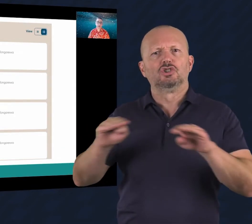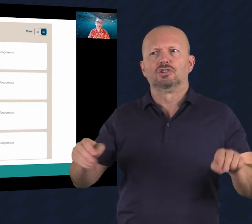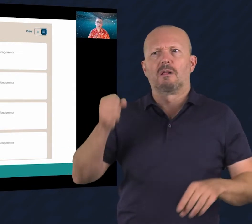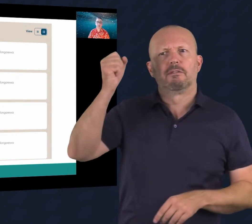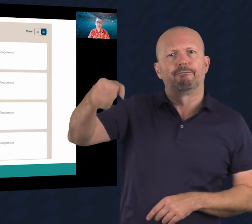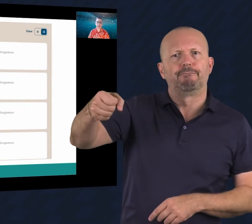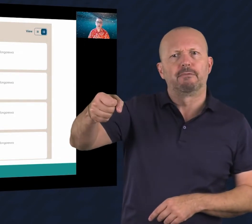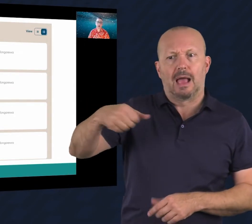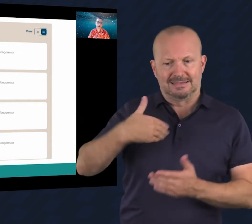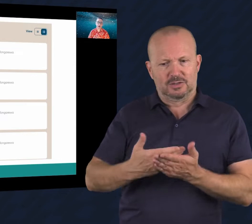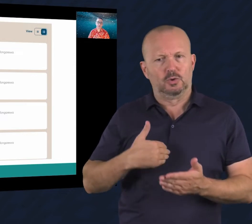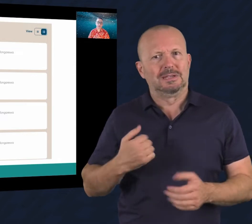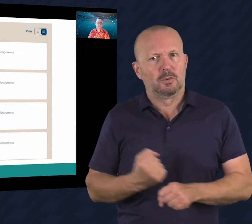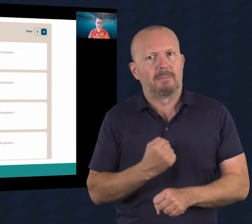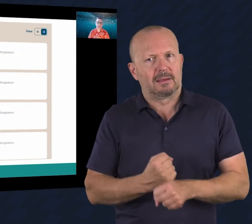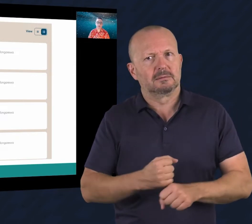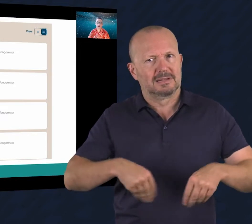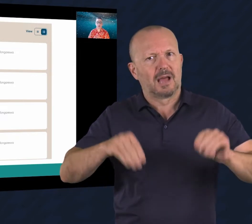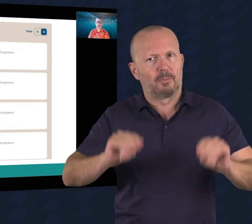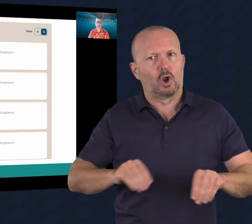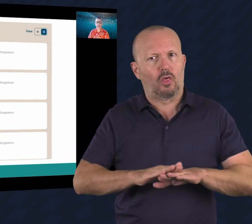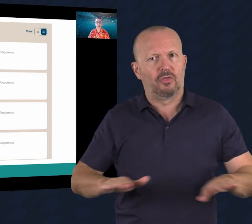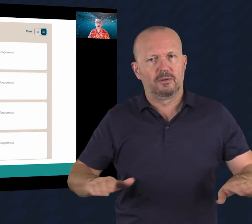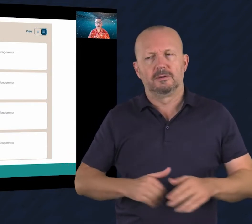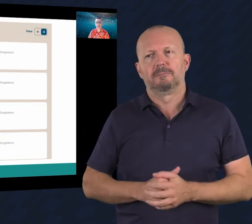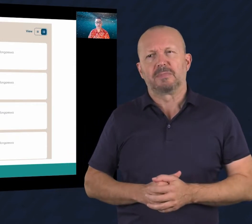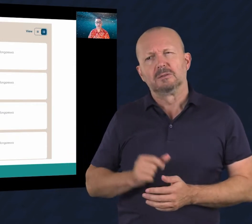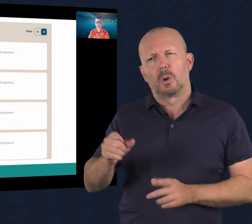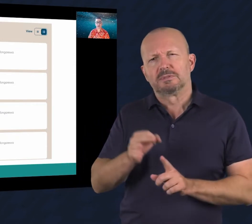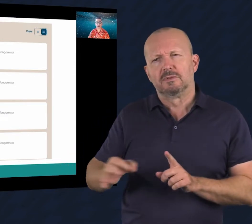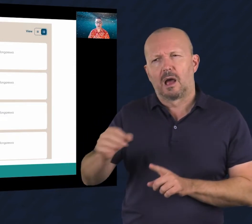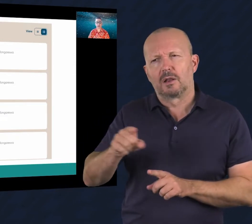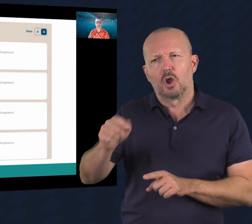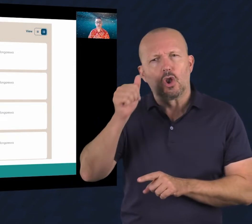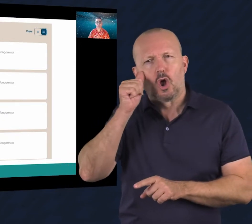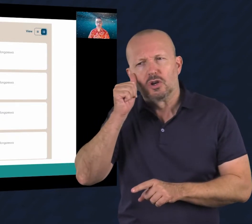That made us reflect on how, for Pacific people, cultural heritage and knowledge is often expressed and passed on